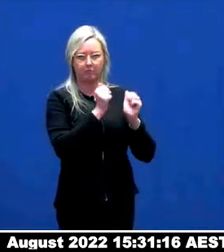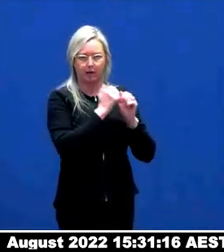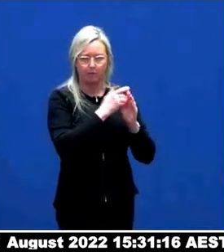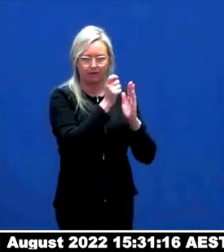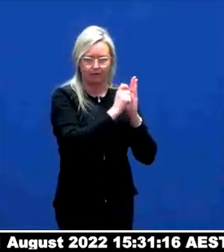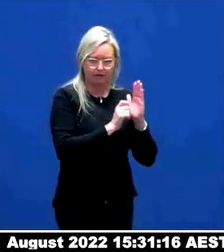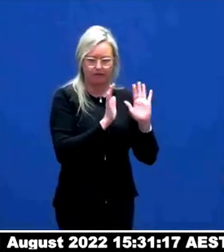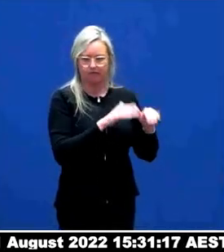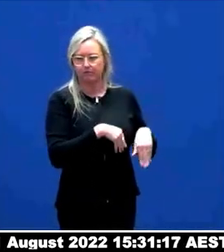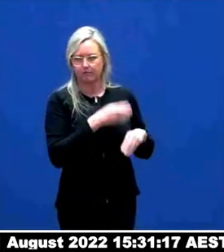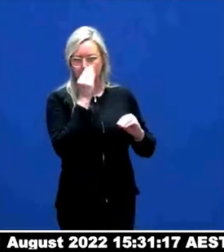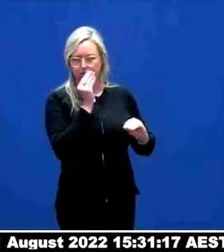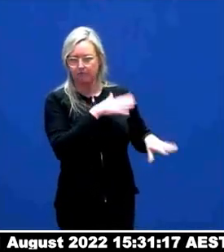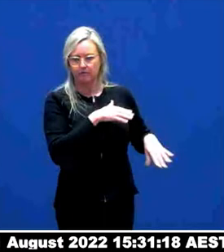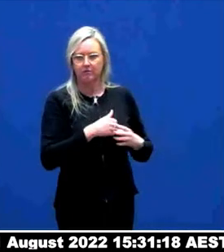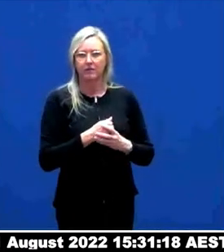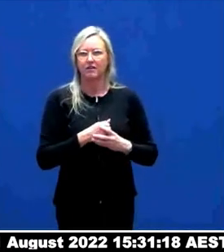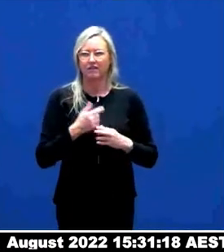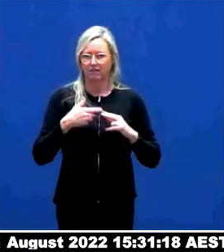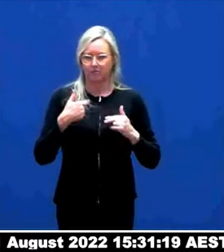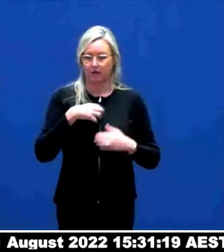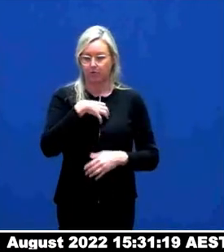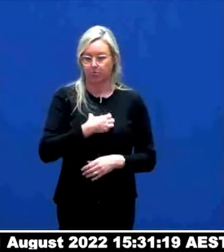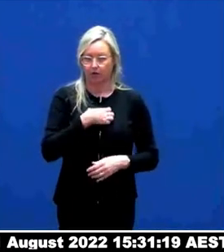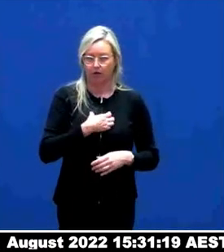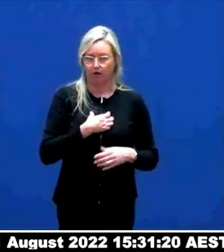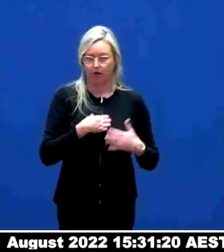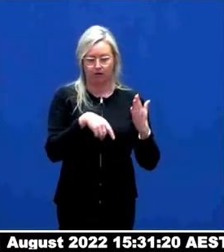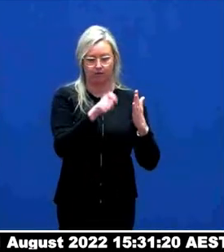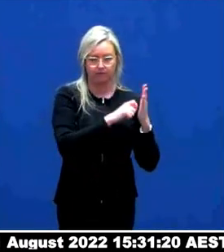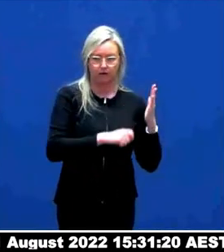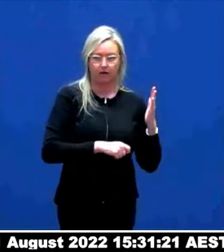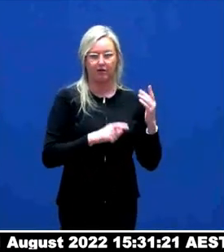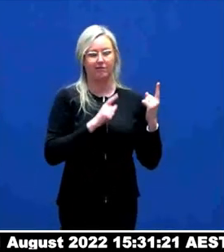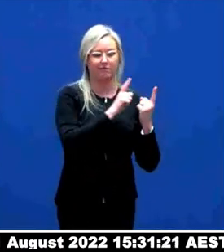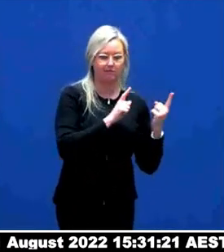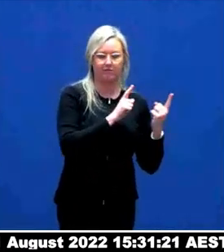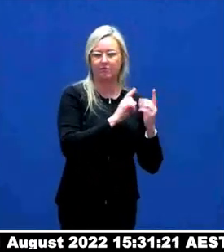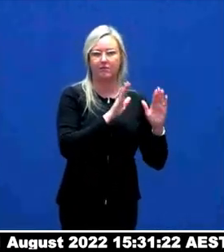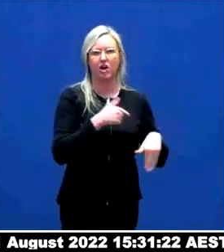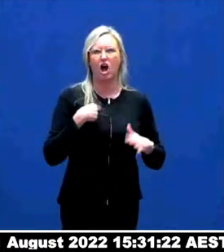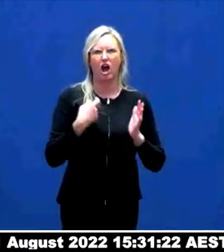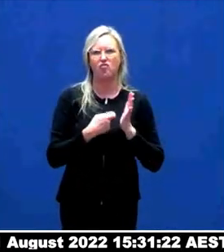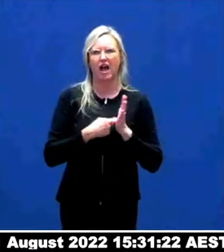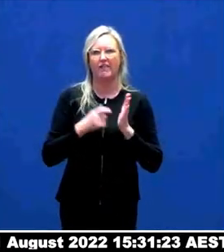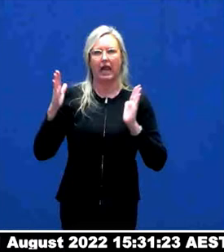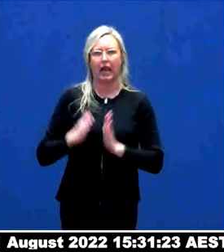So, just to go through all that now, I would happily forfeit 100 bucks a week to avoid all